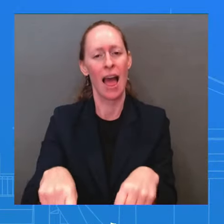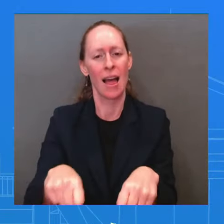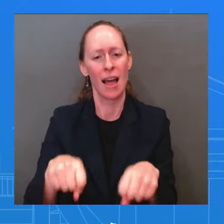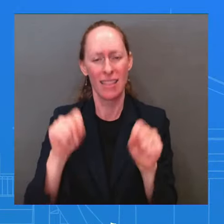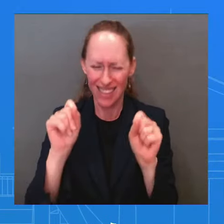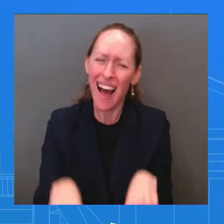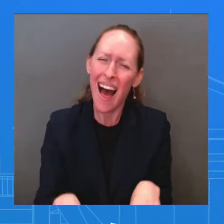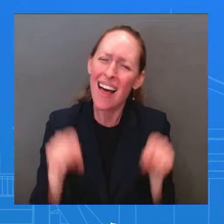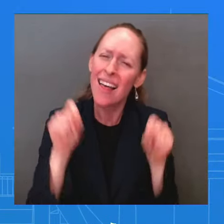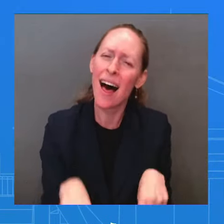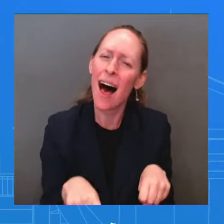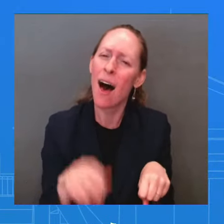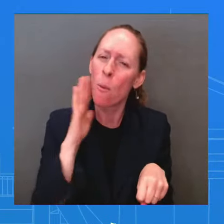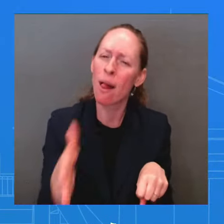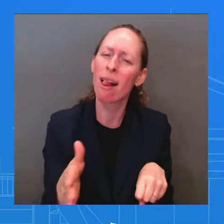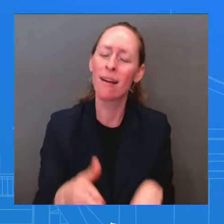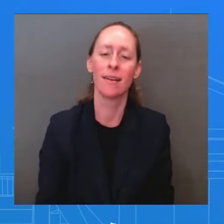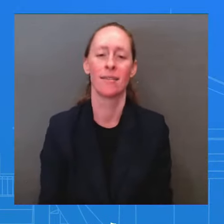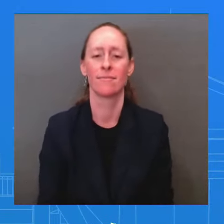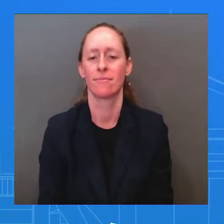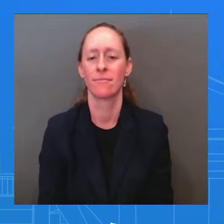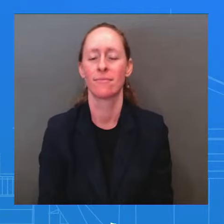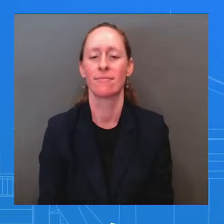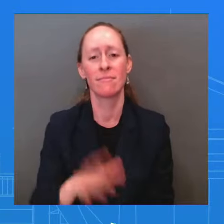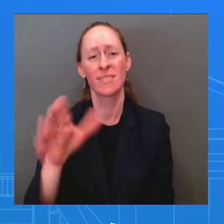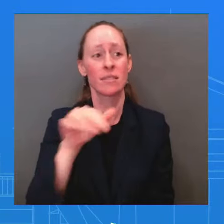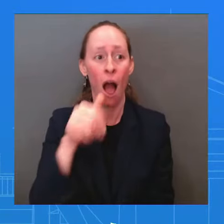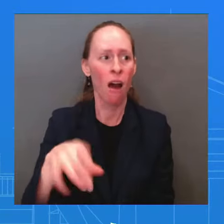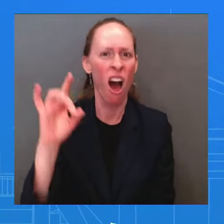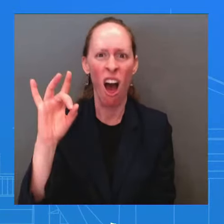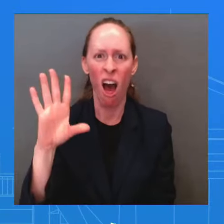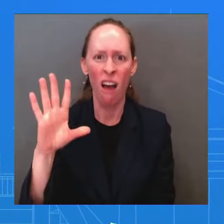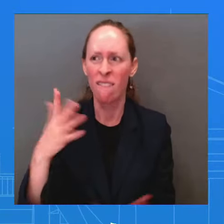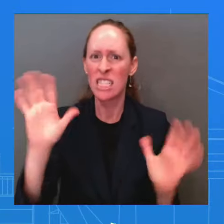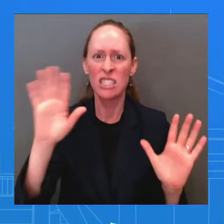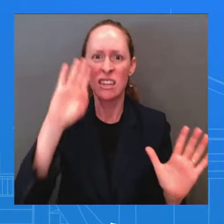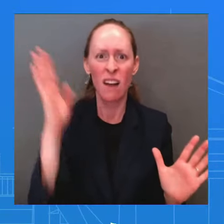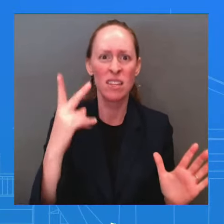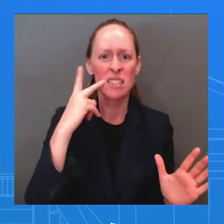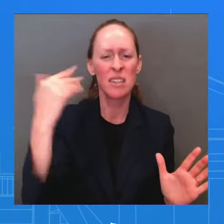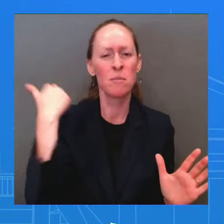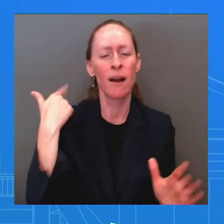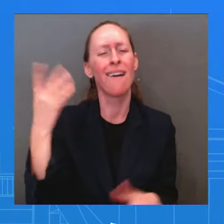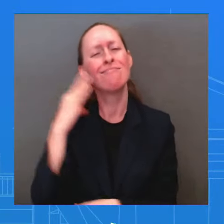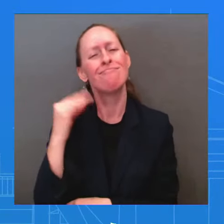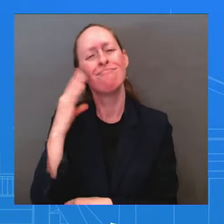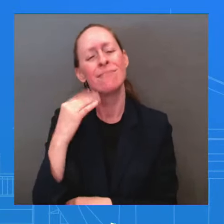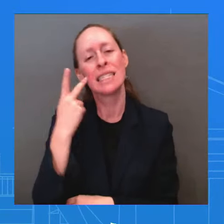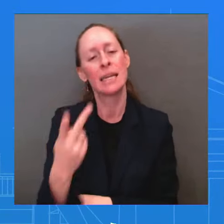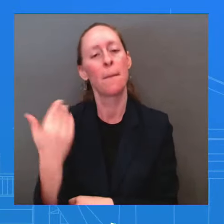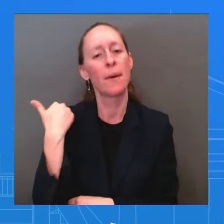I don't think there is anything unique about this. We have seen this before. But we encourage -continuing to encourage them to -- to --